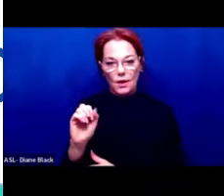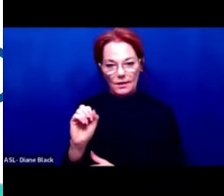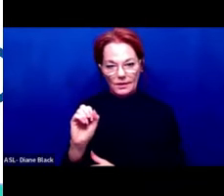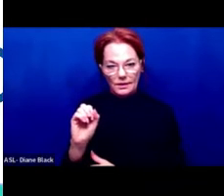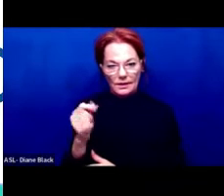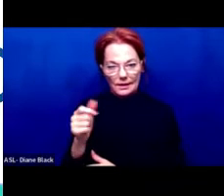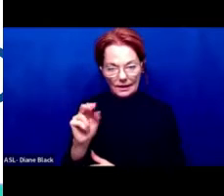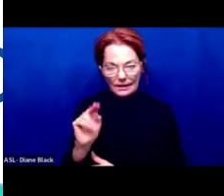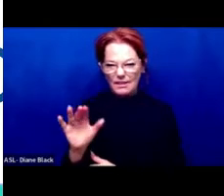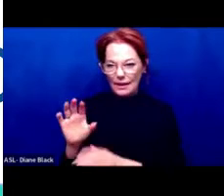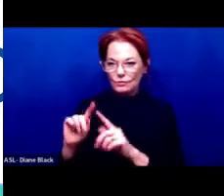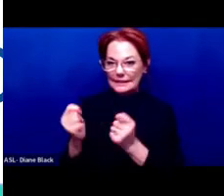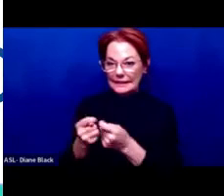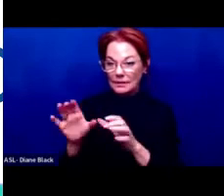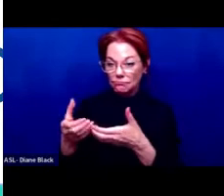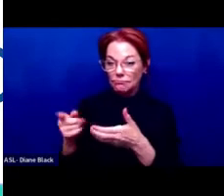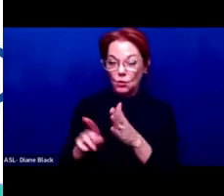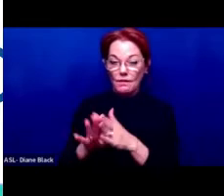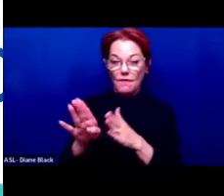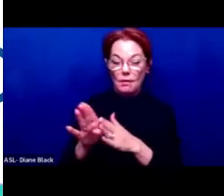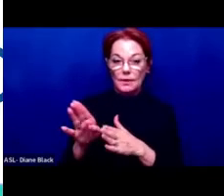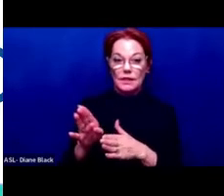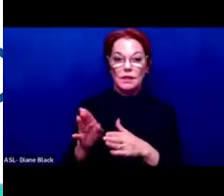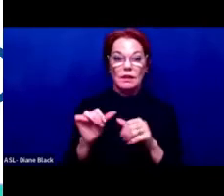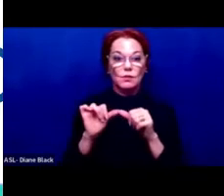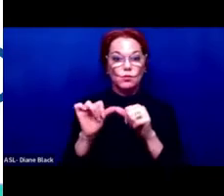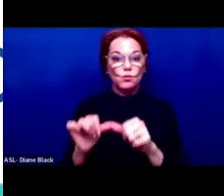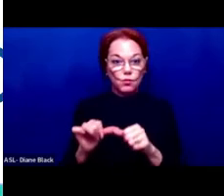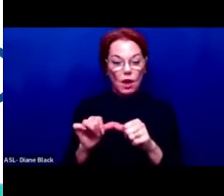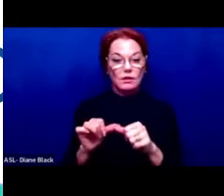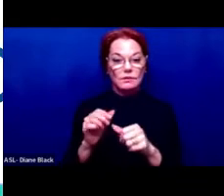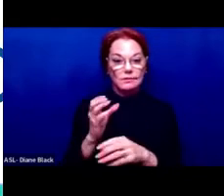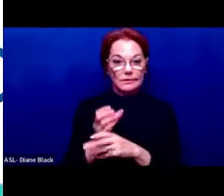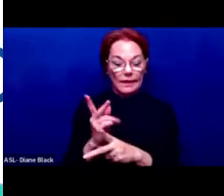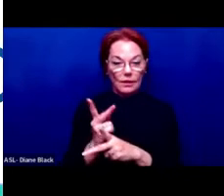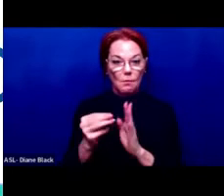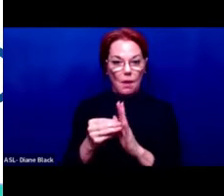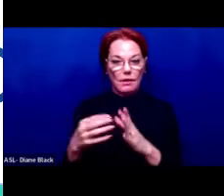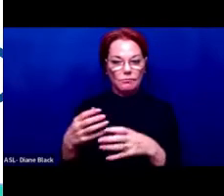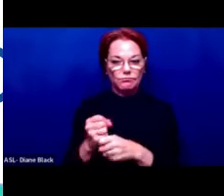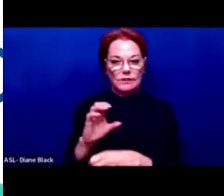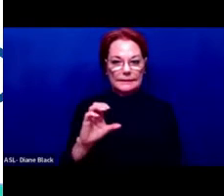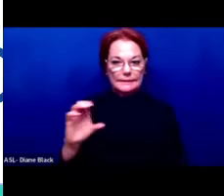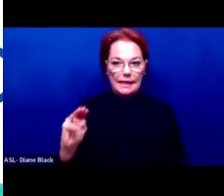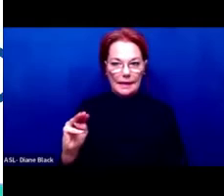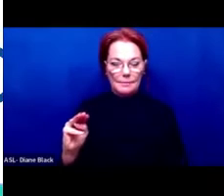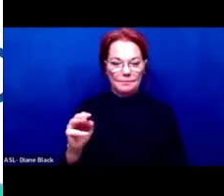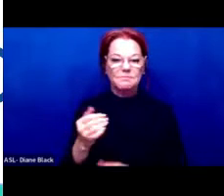developing a chronic care model for traumatic brain injury. So I'm going to show you the original chronic care model that